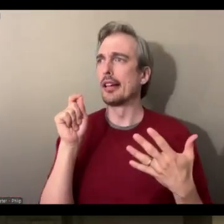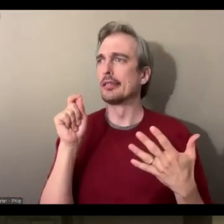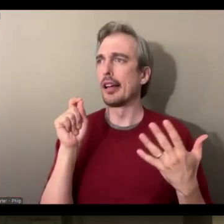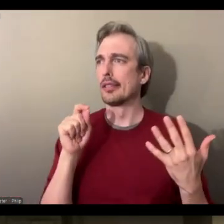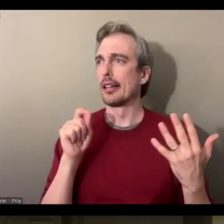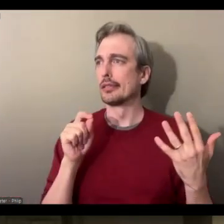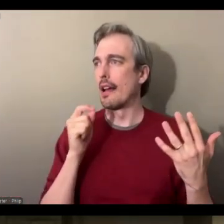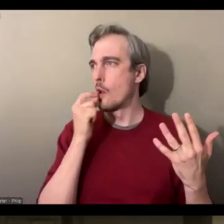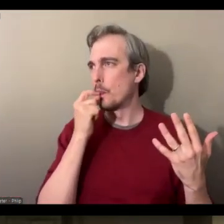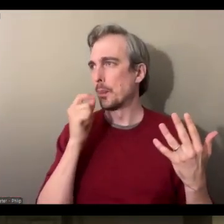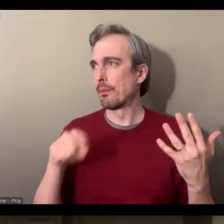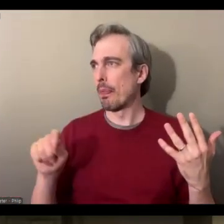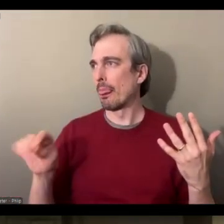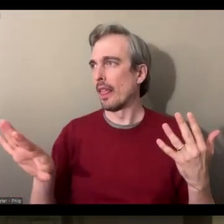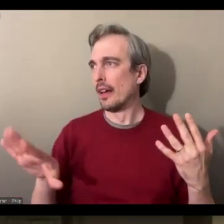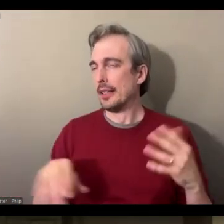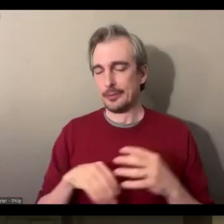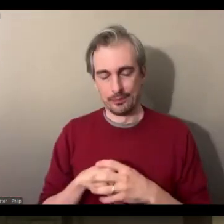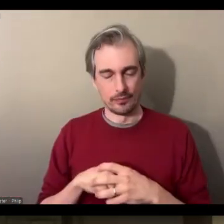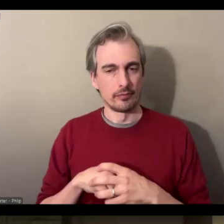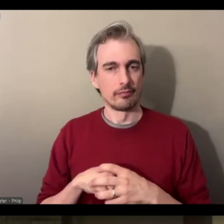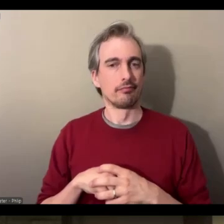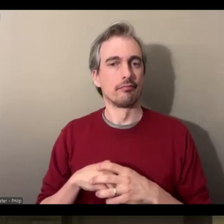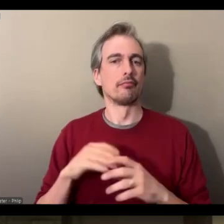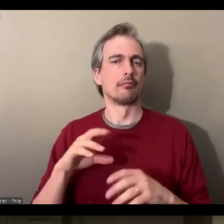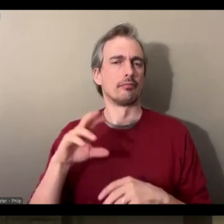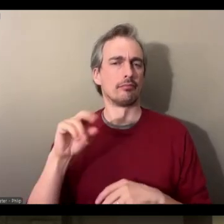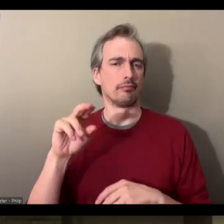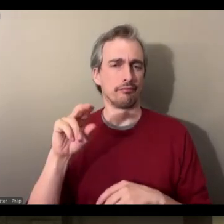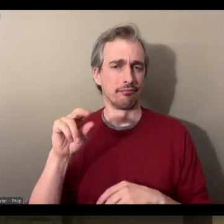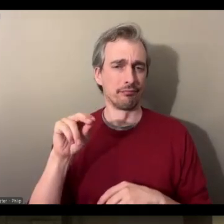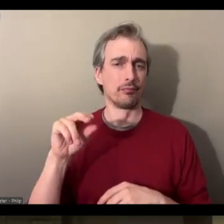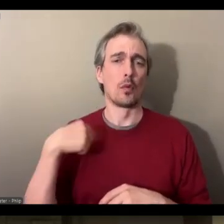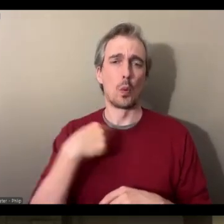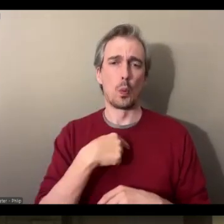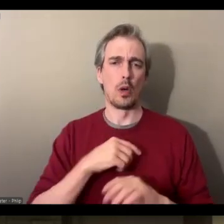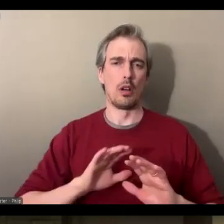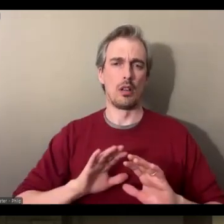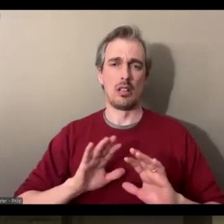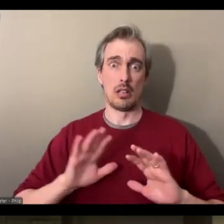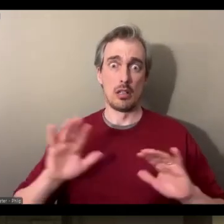this in a way that's gonna push everybody else to do better. And that was really exciting for us.